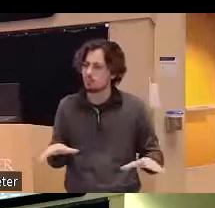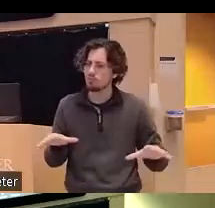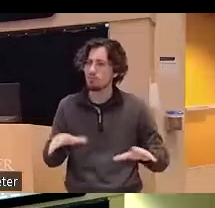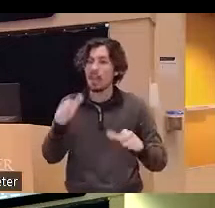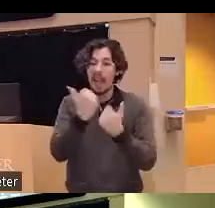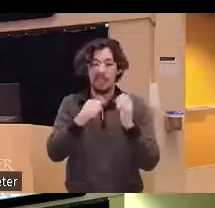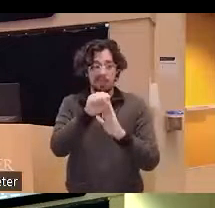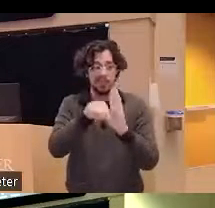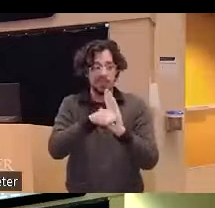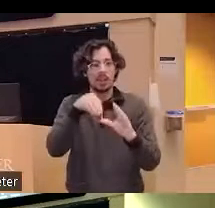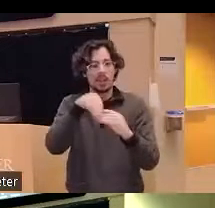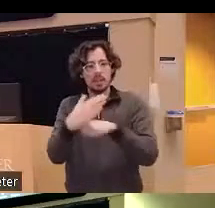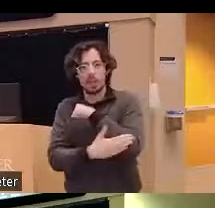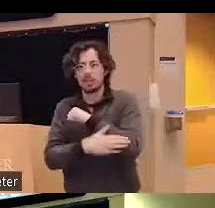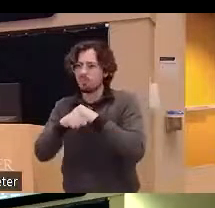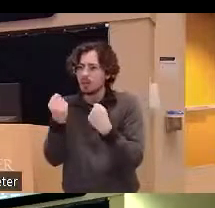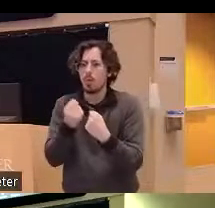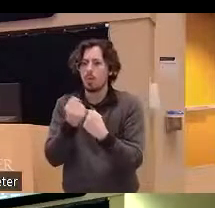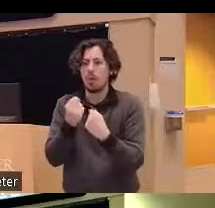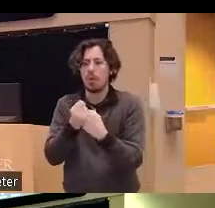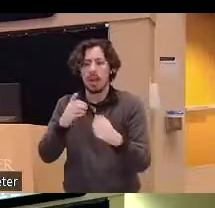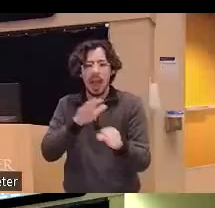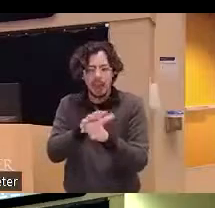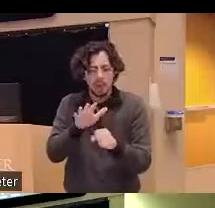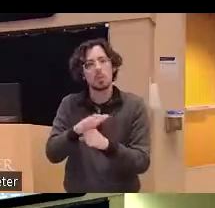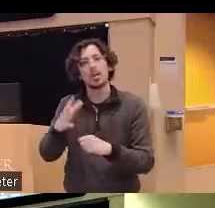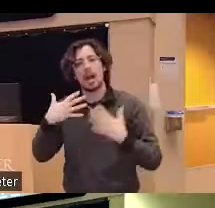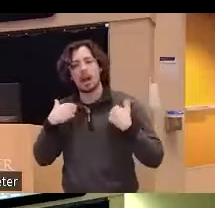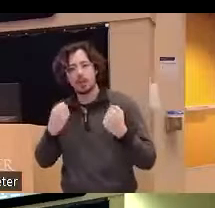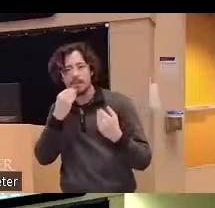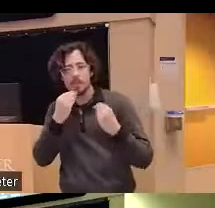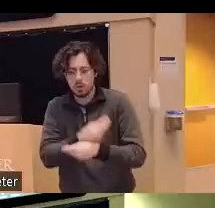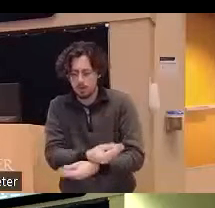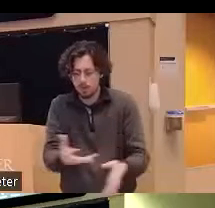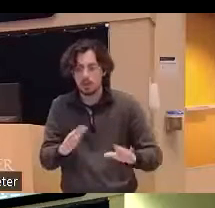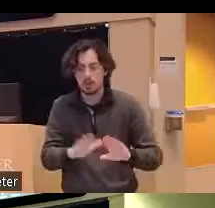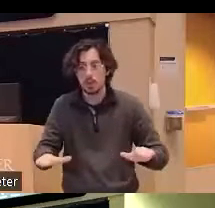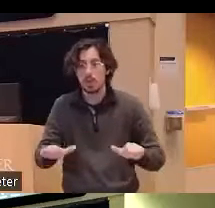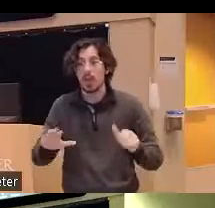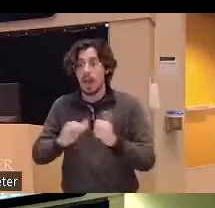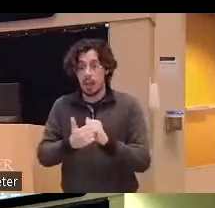country to get adequate healthy food to Children you know we're seeing how depriving children of